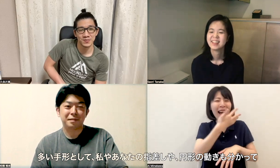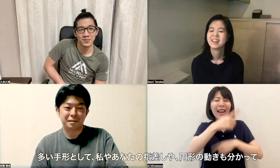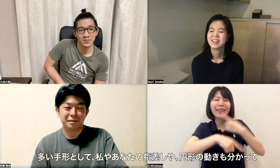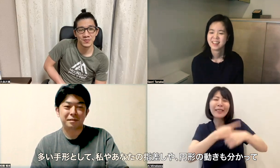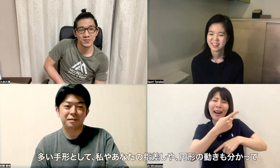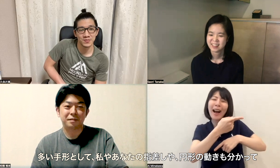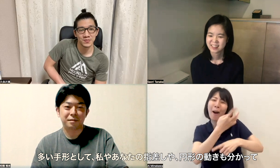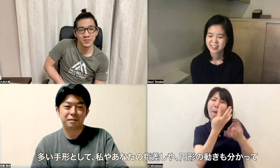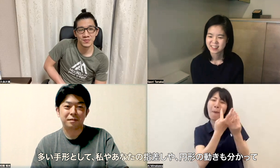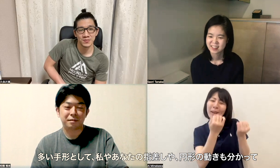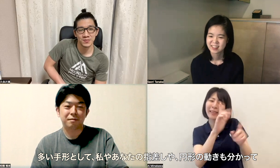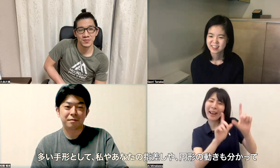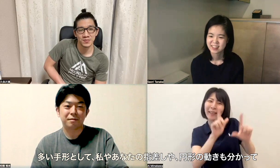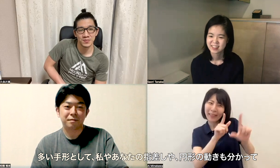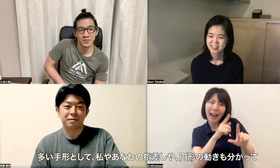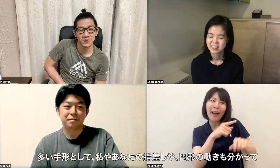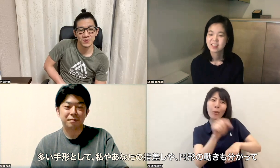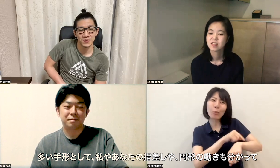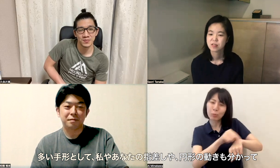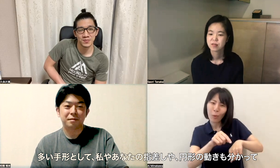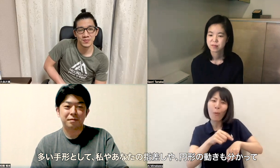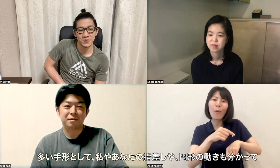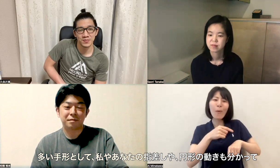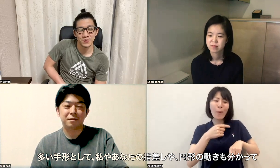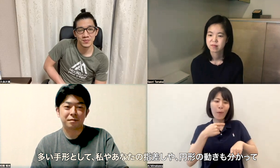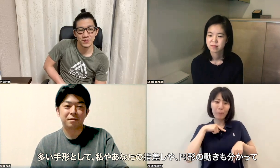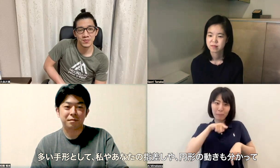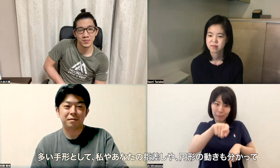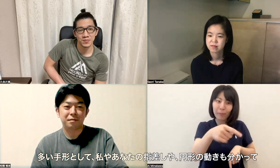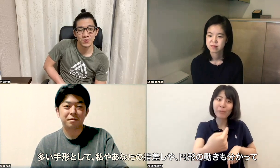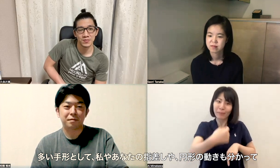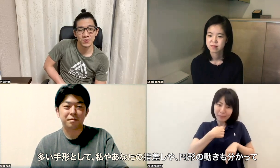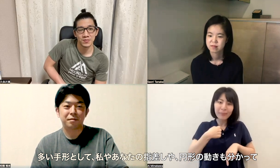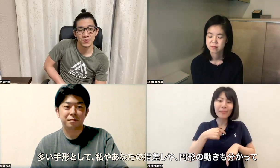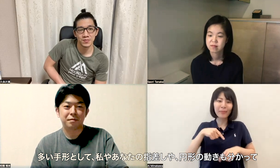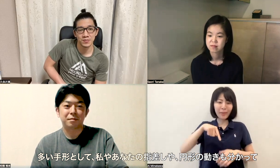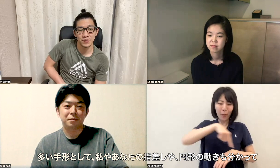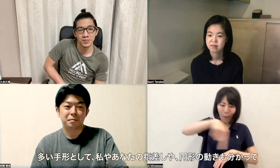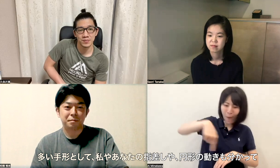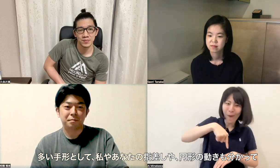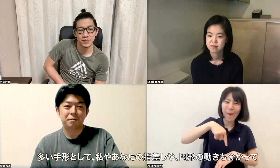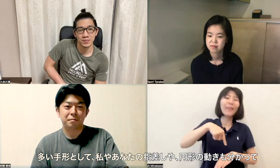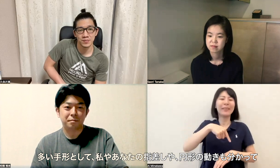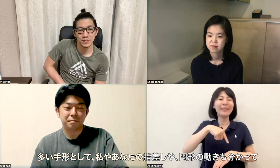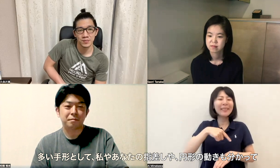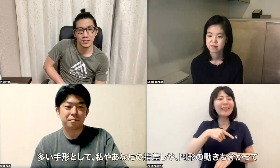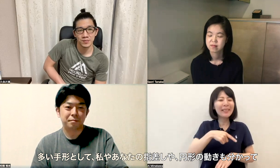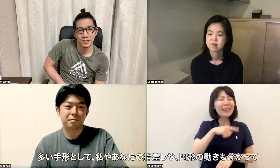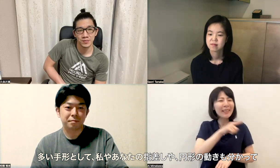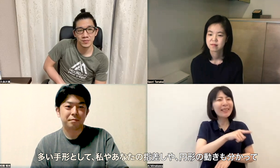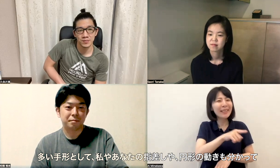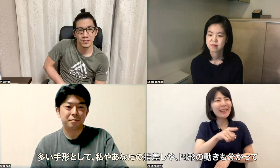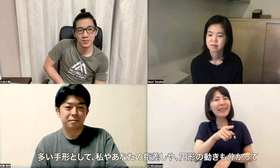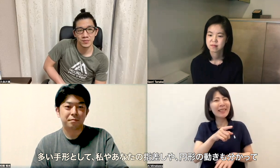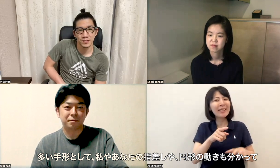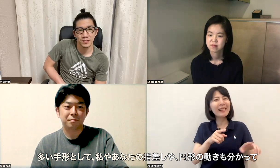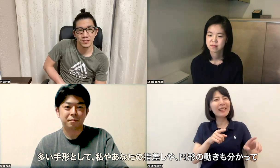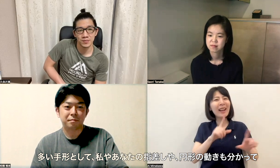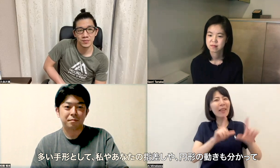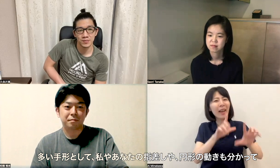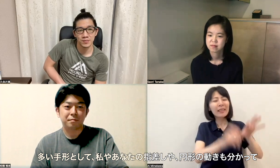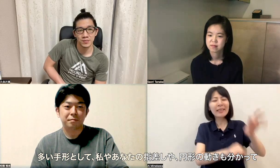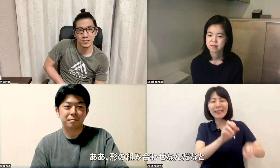I started to recognize other common handshapes and movements